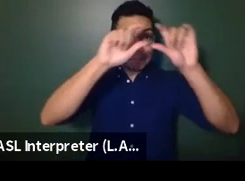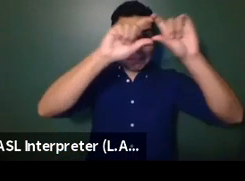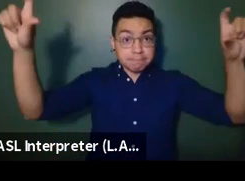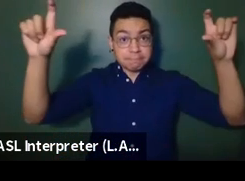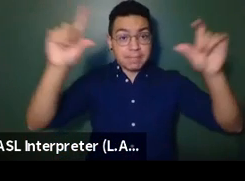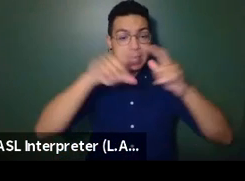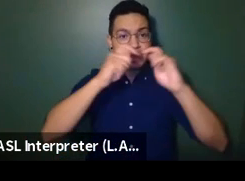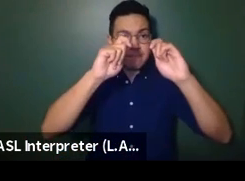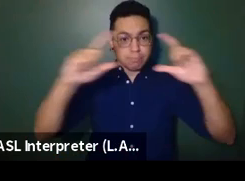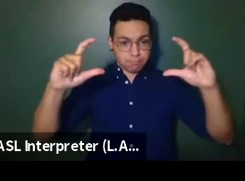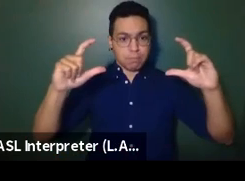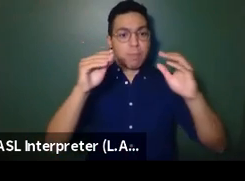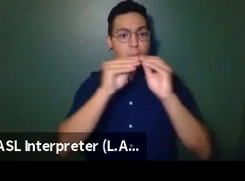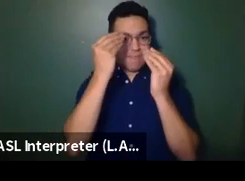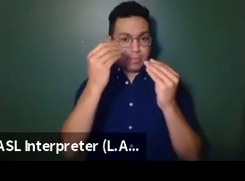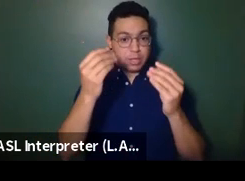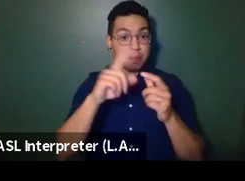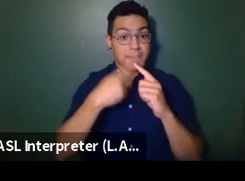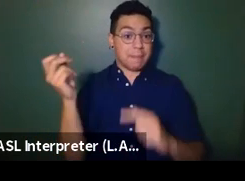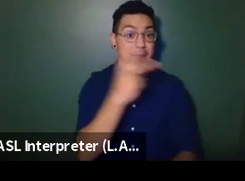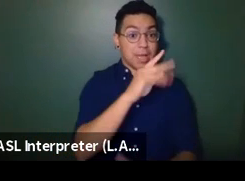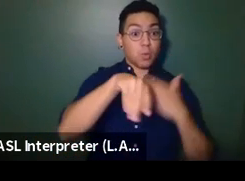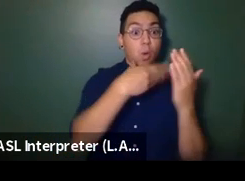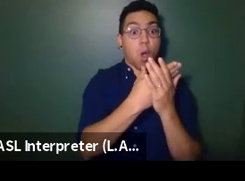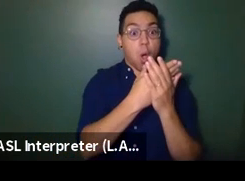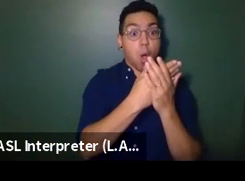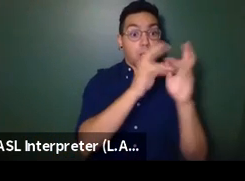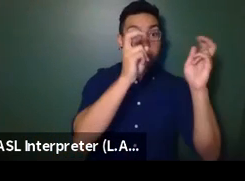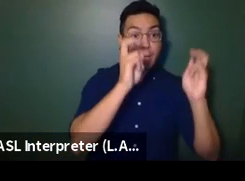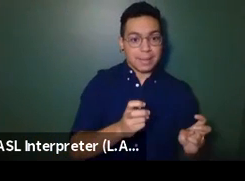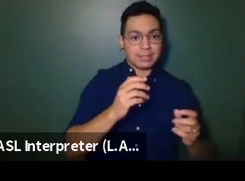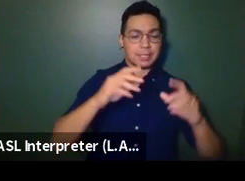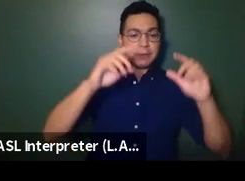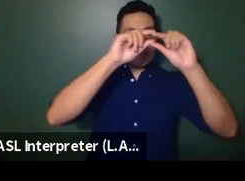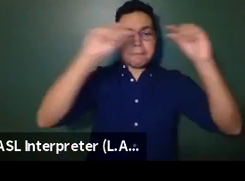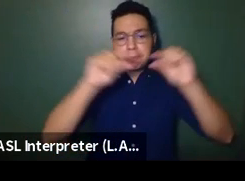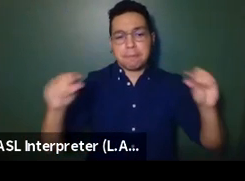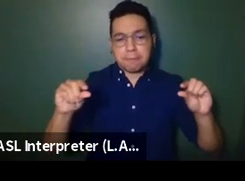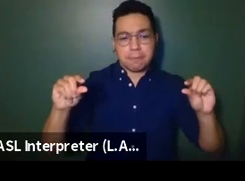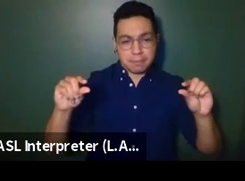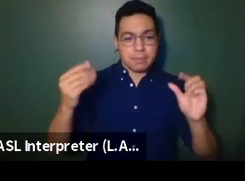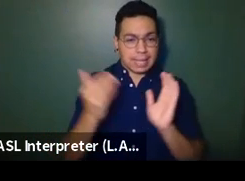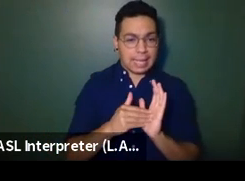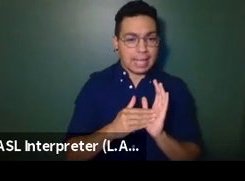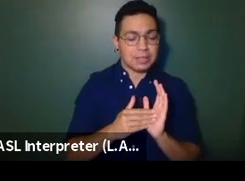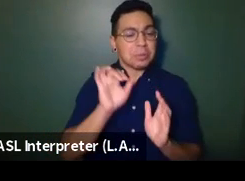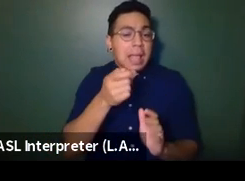Katherine Livick - ESD 112: go back to all topics, it collapses at so I just see the title. So that's the little bit of organization that I can do.